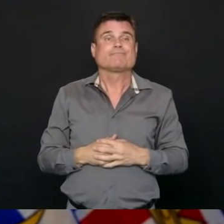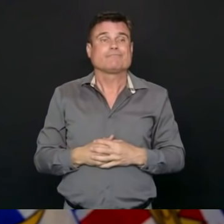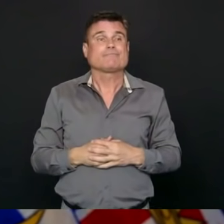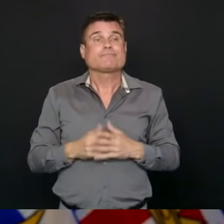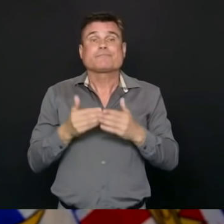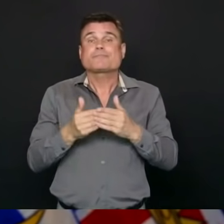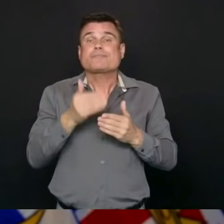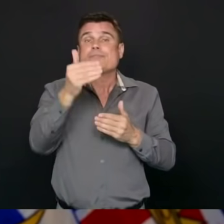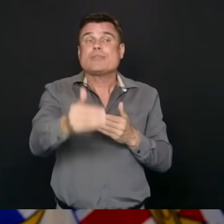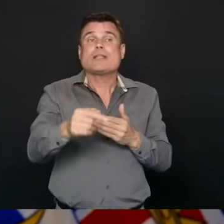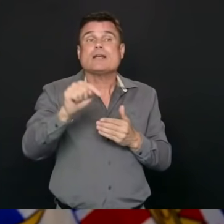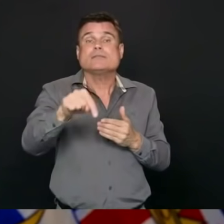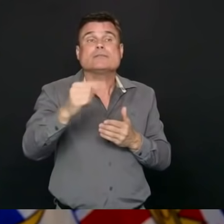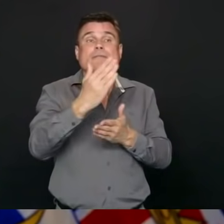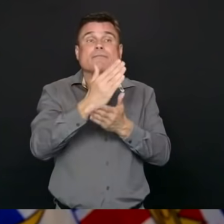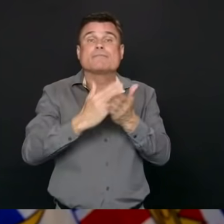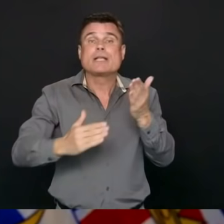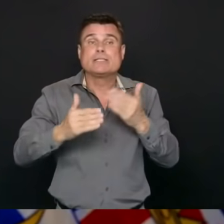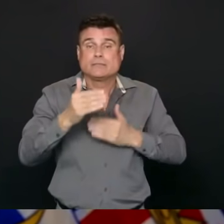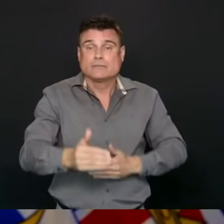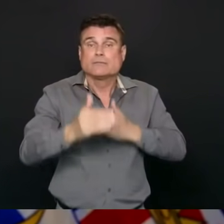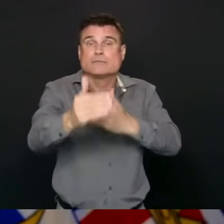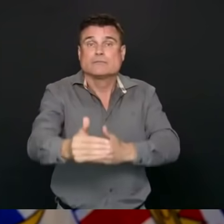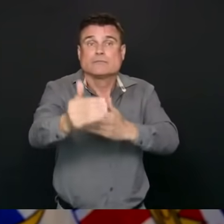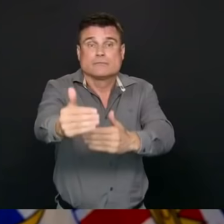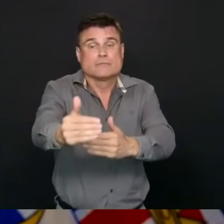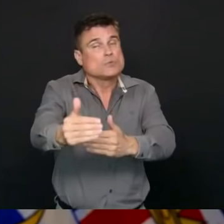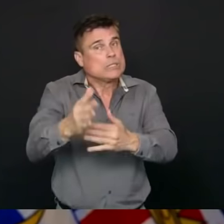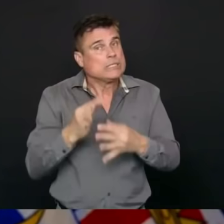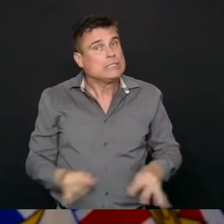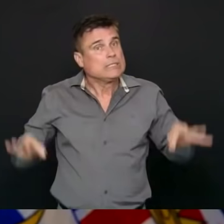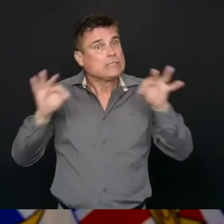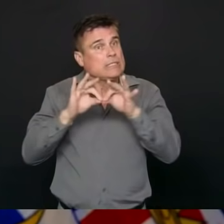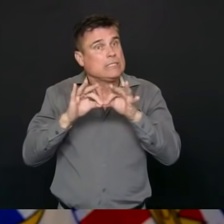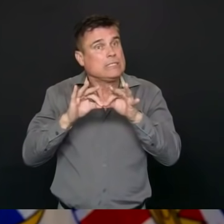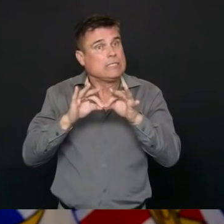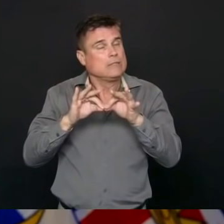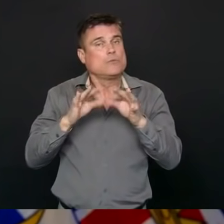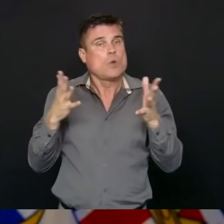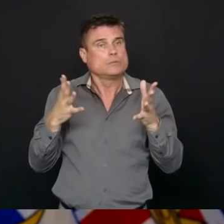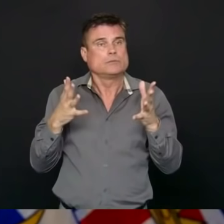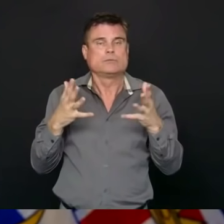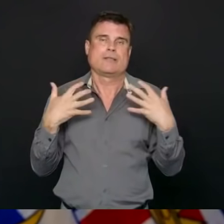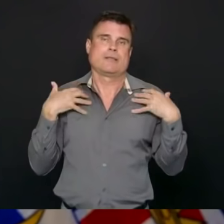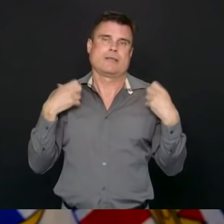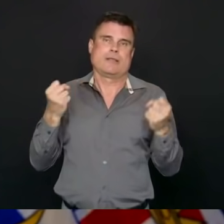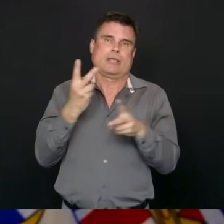system and we are taking a whole of healthcare